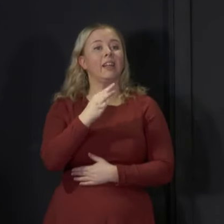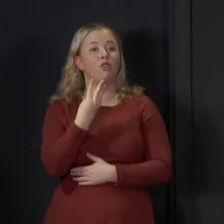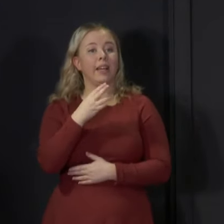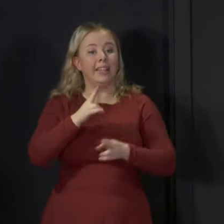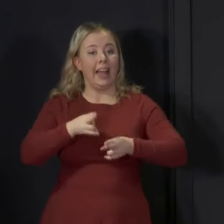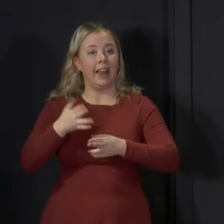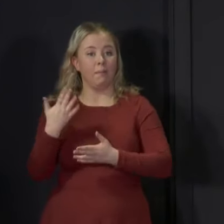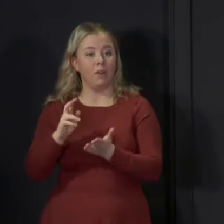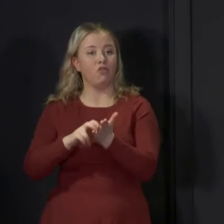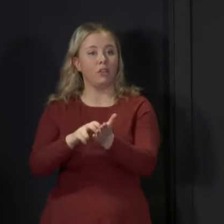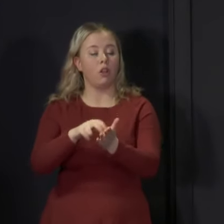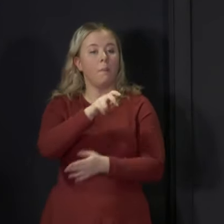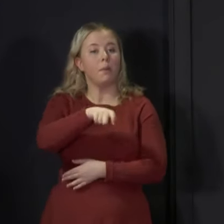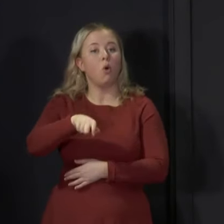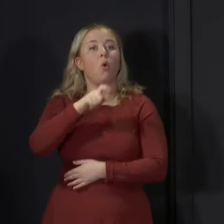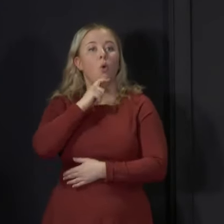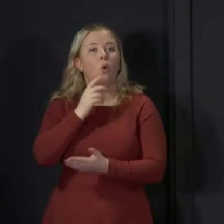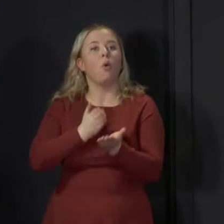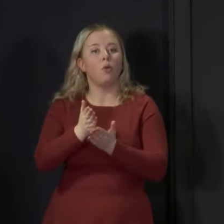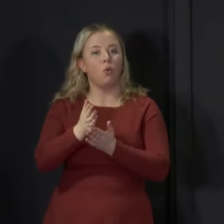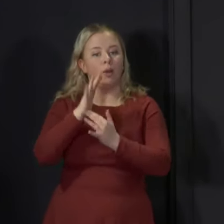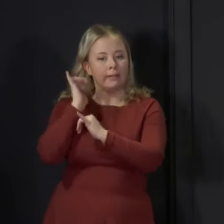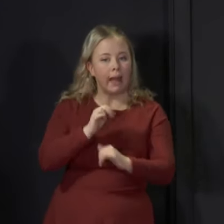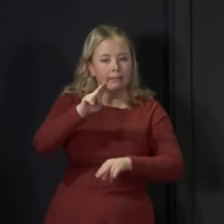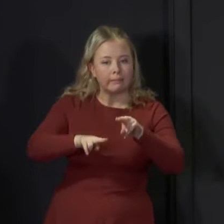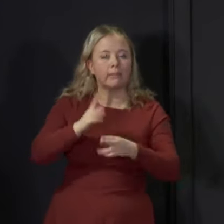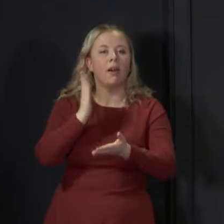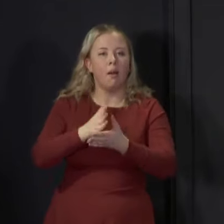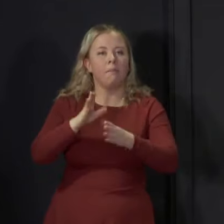of patients who had been confirmed through a test as having the virus and that takes